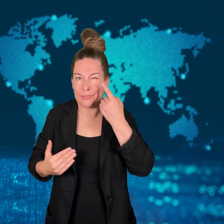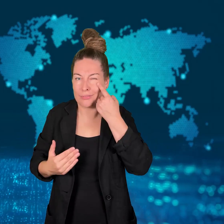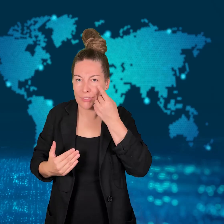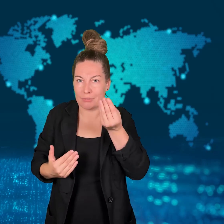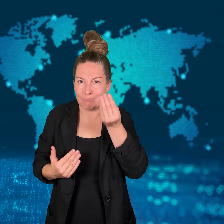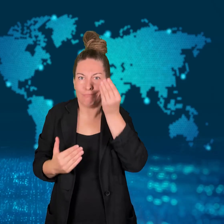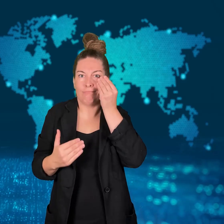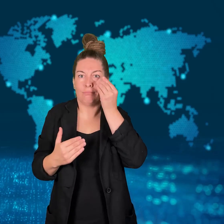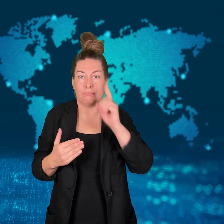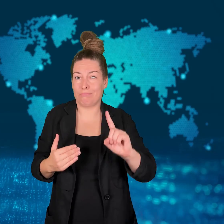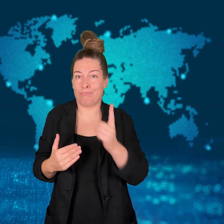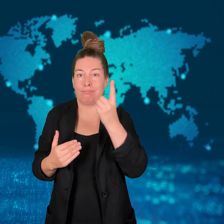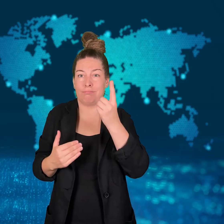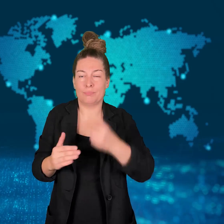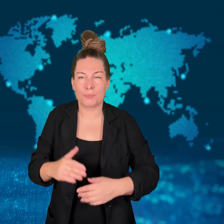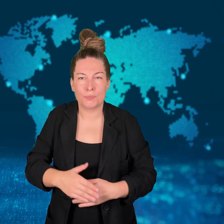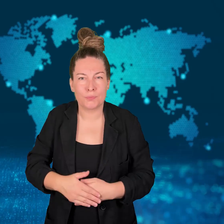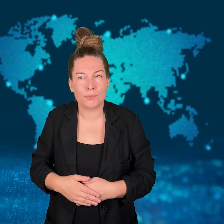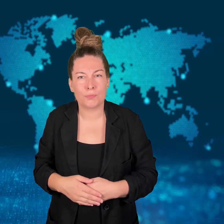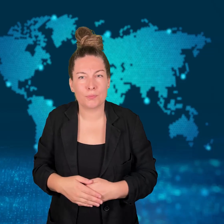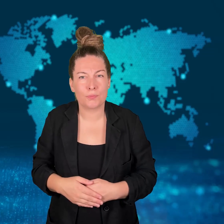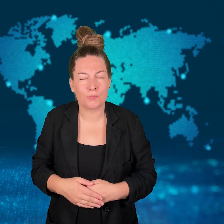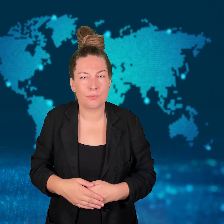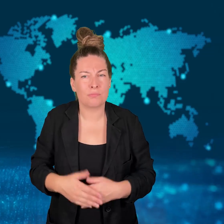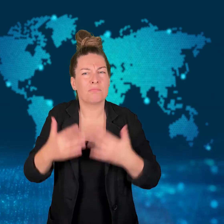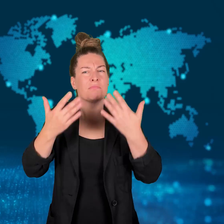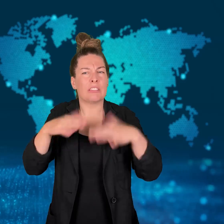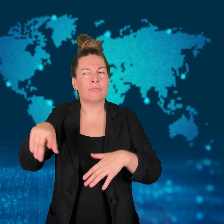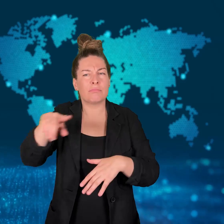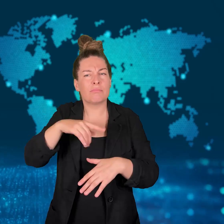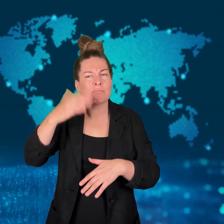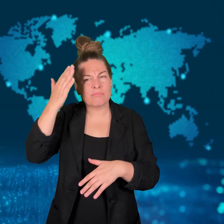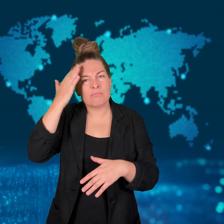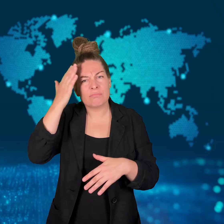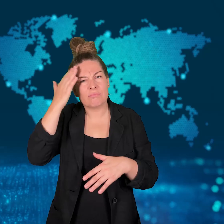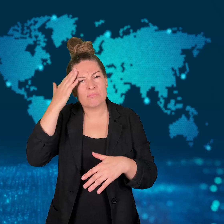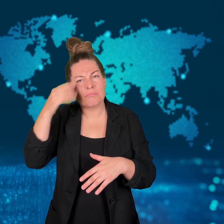facilitate the eye and optic nerve repair.